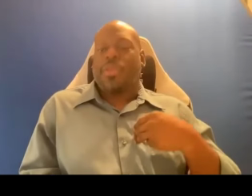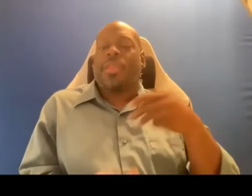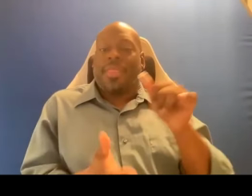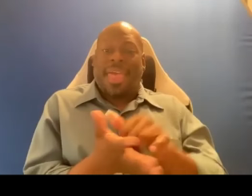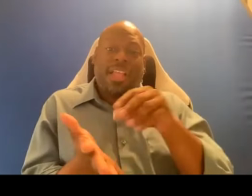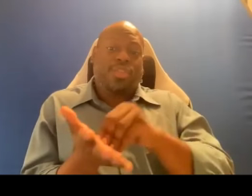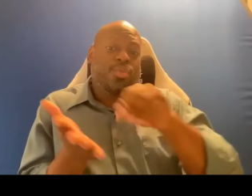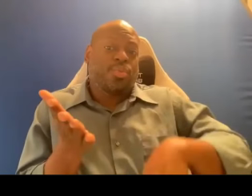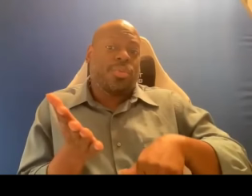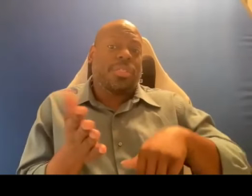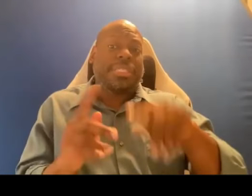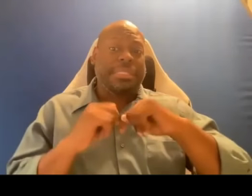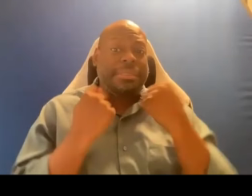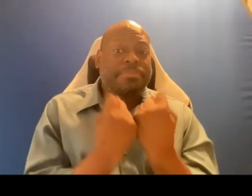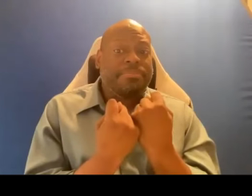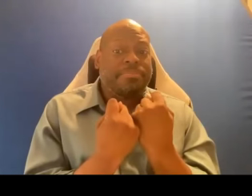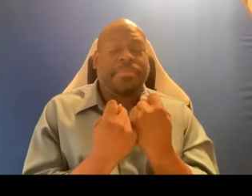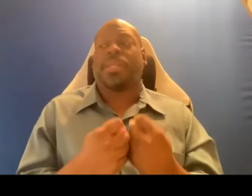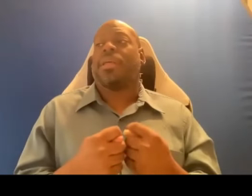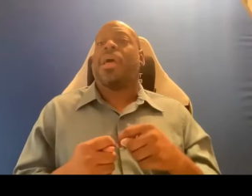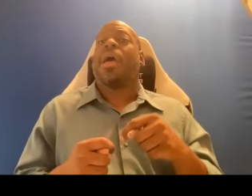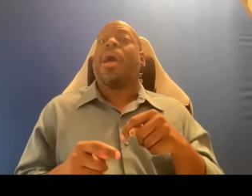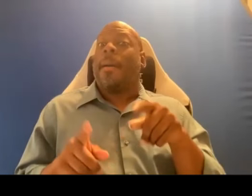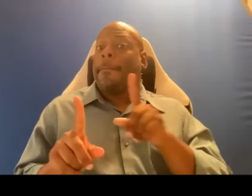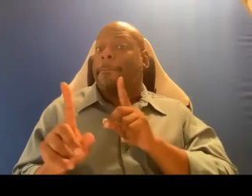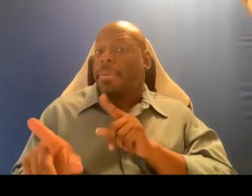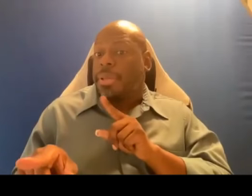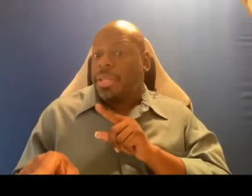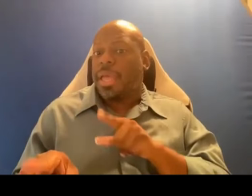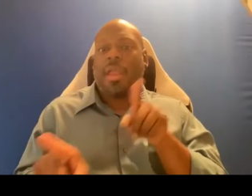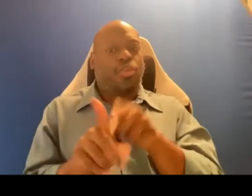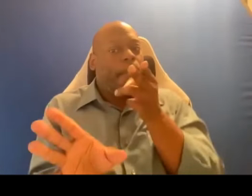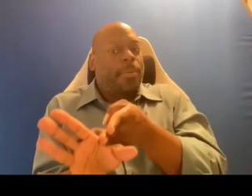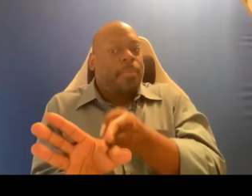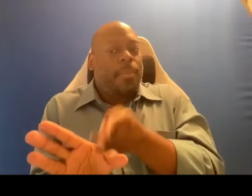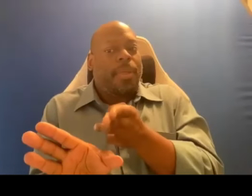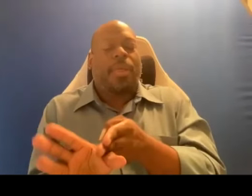participate in IEP meetings, and work closely with the student's teachers, while receiving